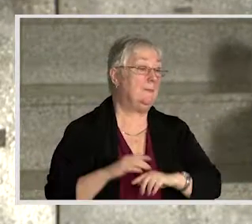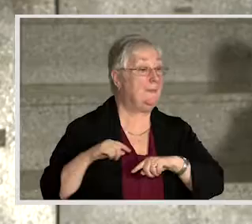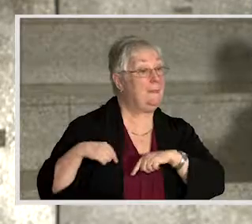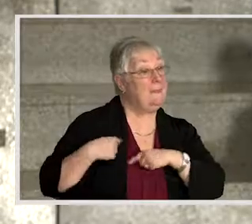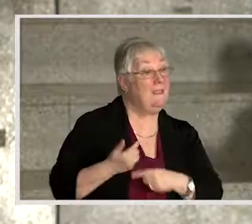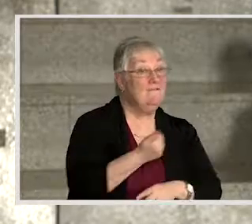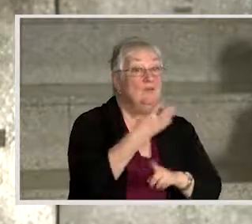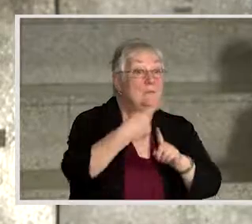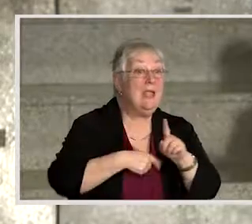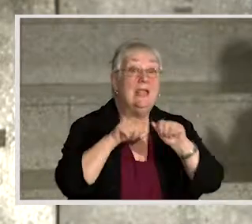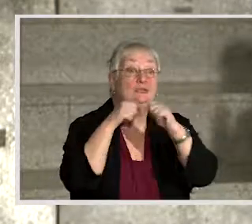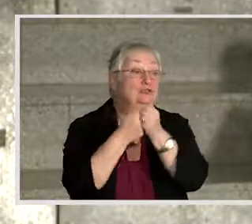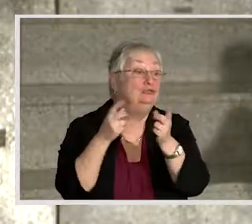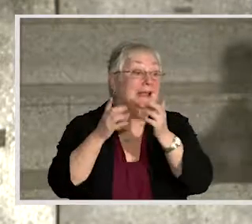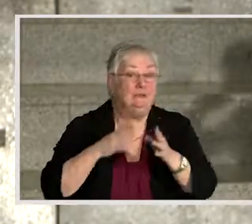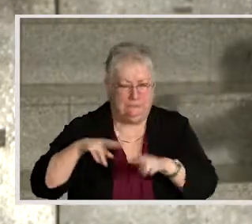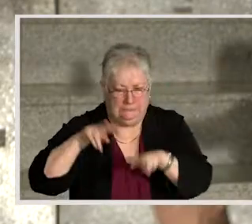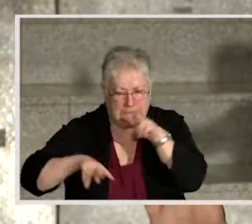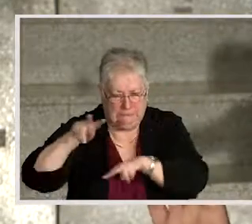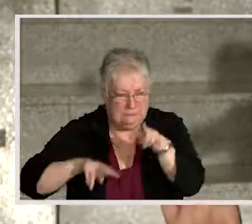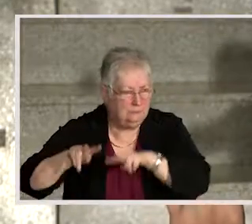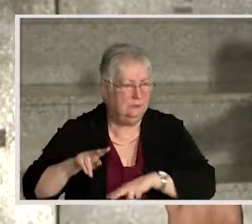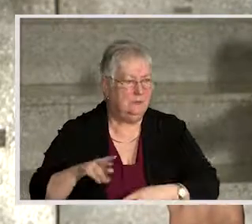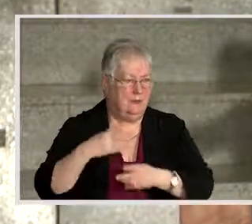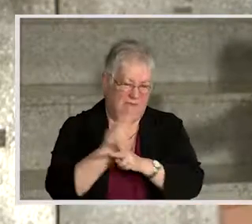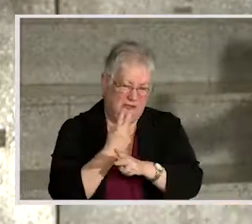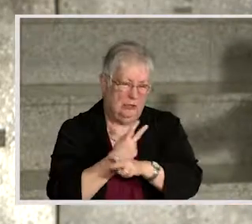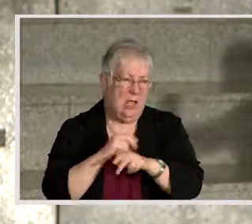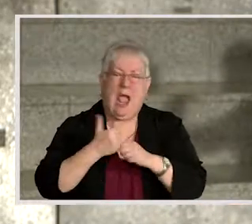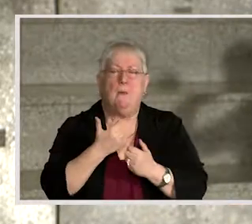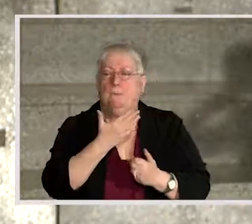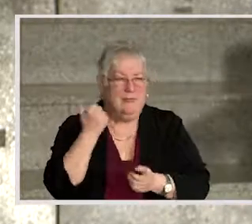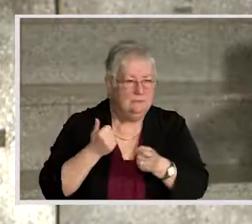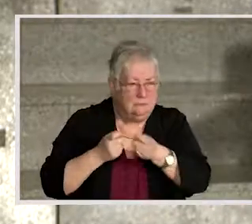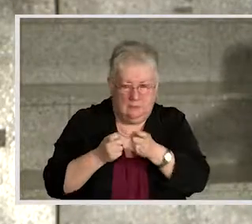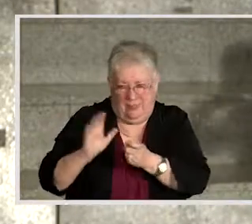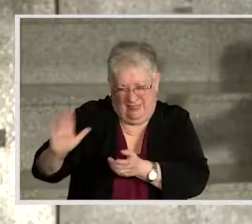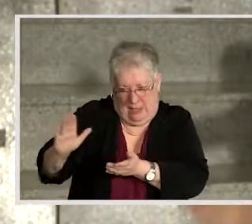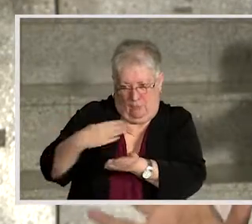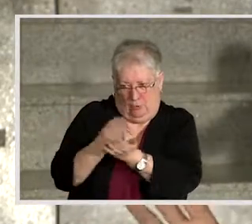AND THEN WE ASK THEM TO COME UP WITH NEW INITIATIVES, COME UP,